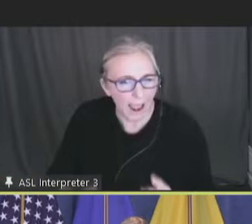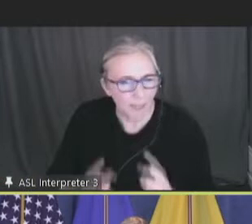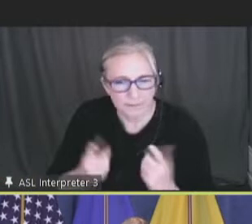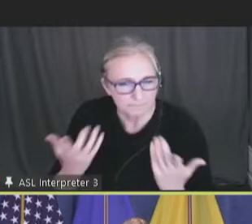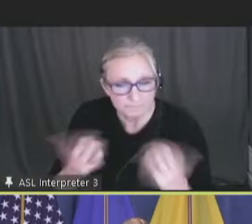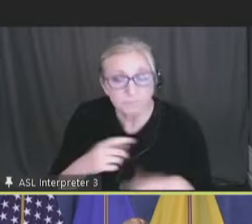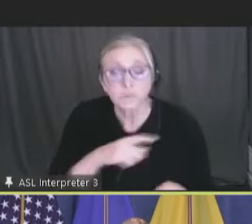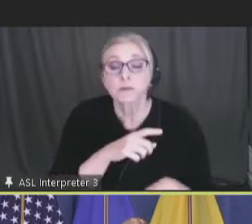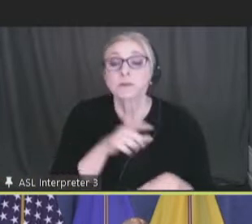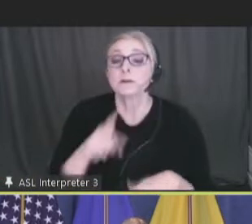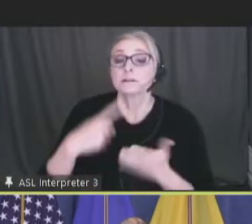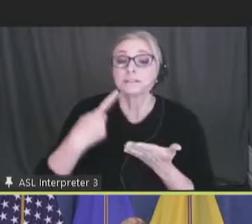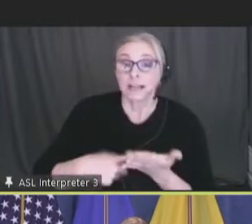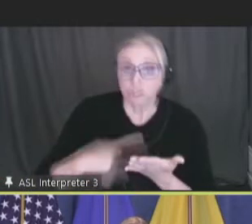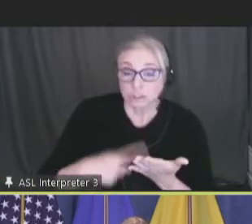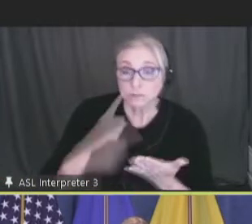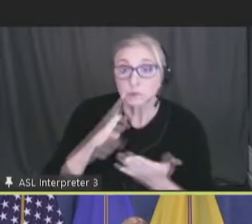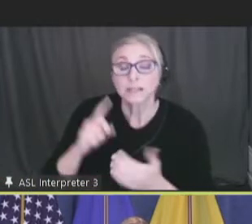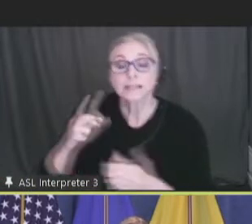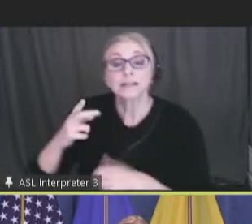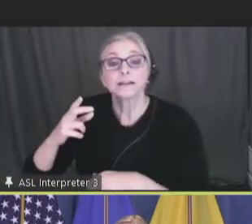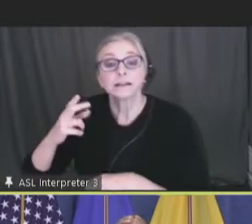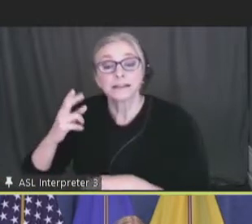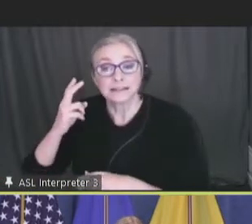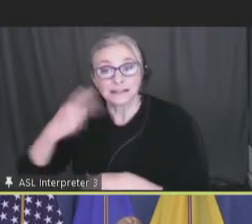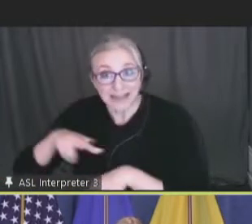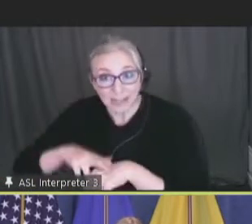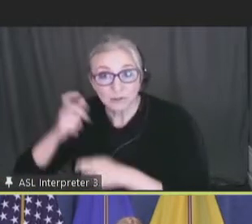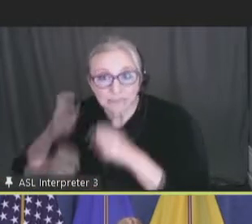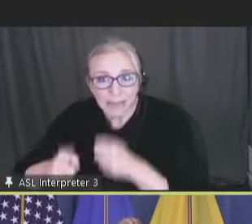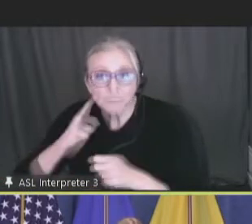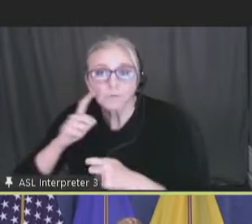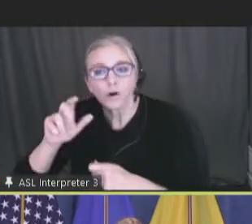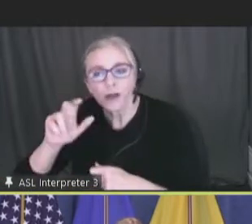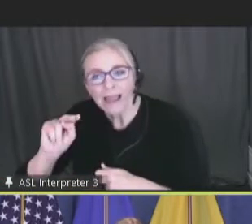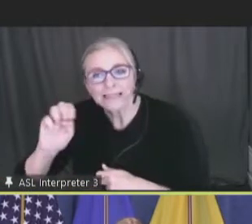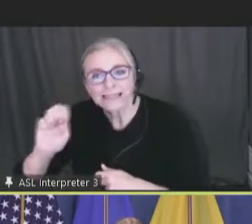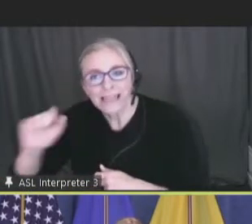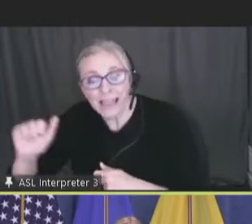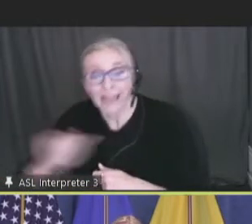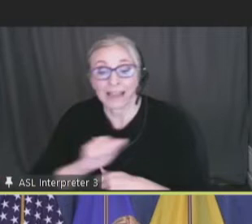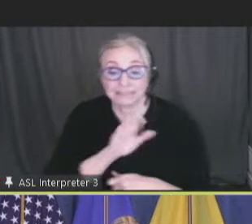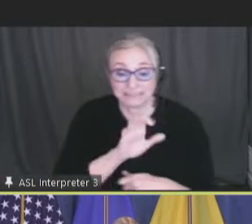Discussions between the National Endowment for the Arts, or NEA, and the CDC began in February